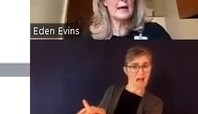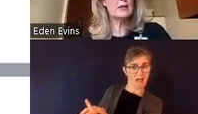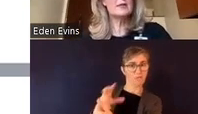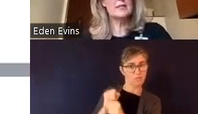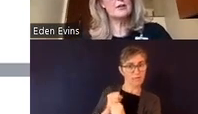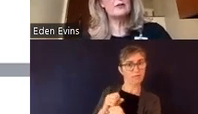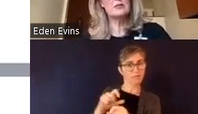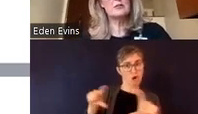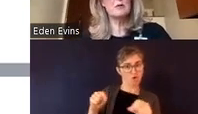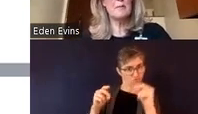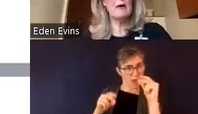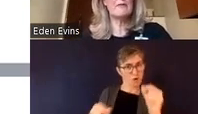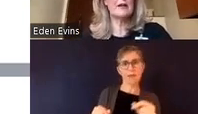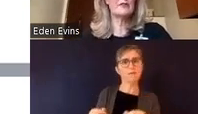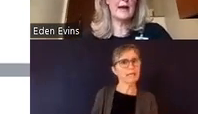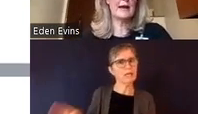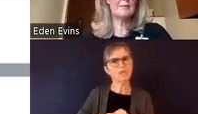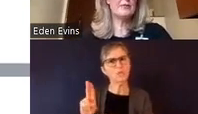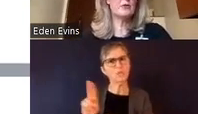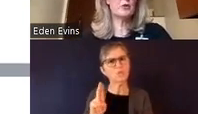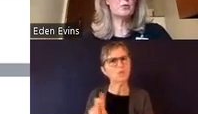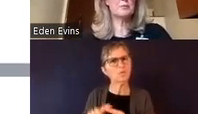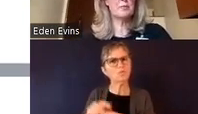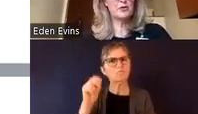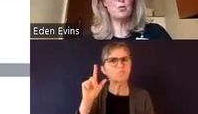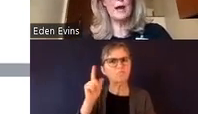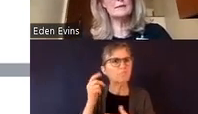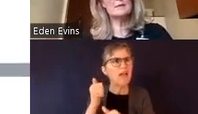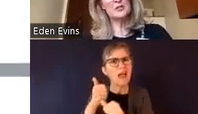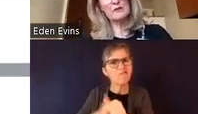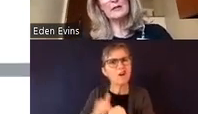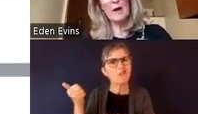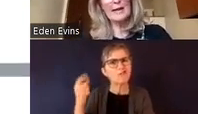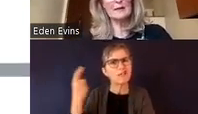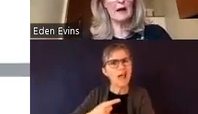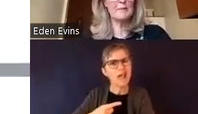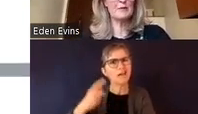increased their use to about every other day and those who were supposed to wait generally waited,